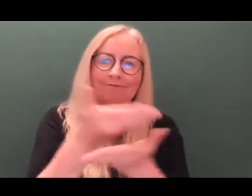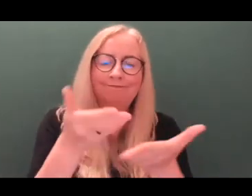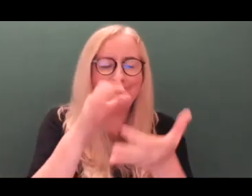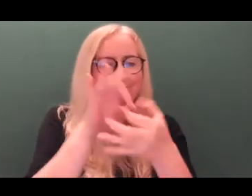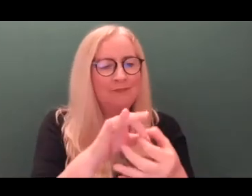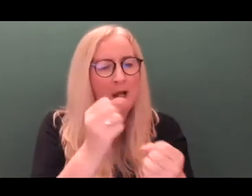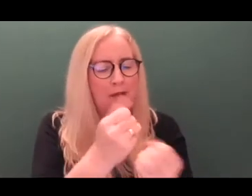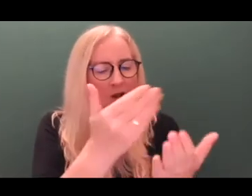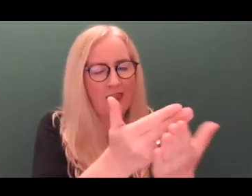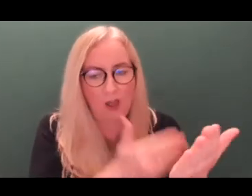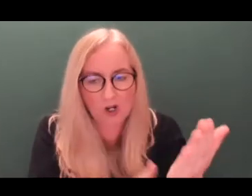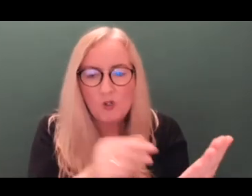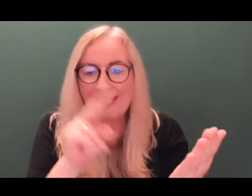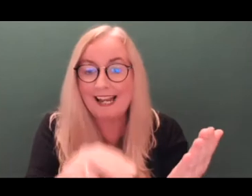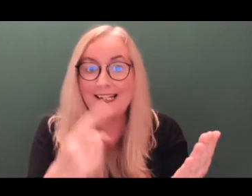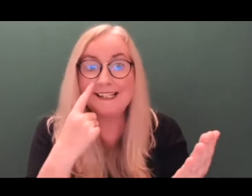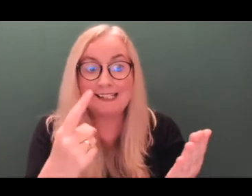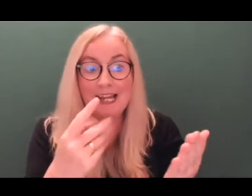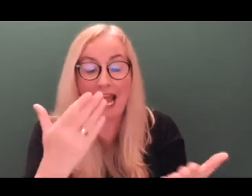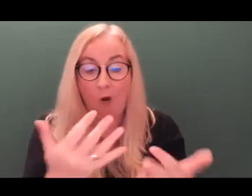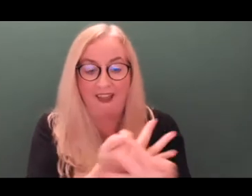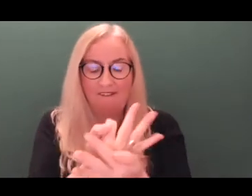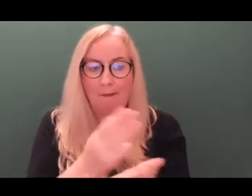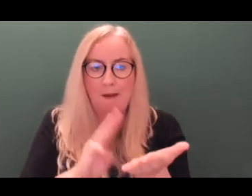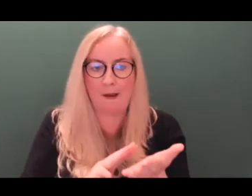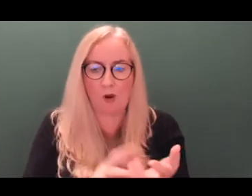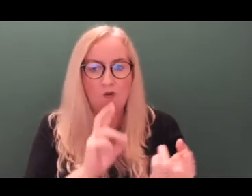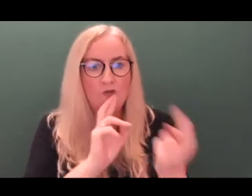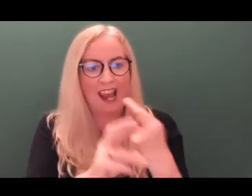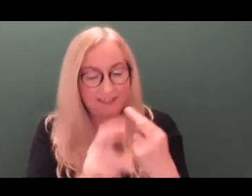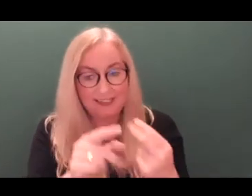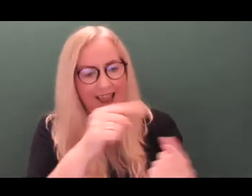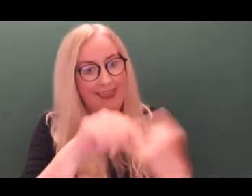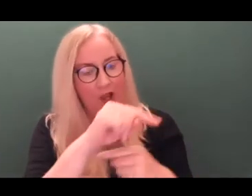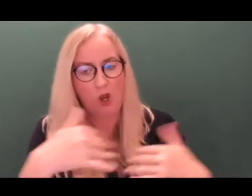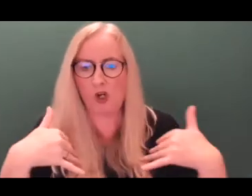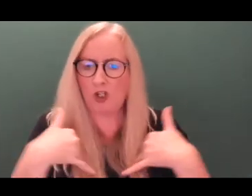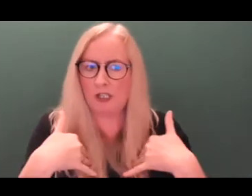see reaction from family members, understandably, very concerned about what it means for their role,